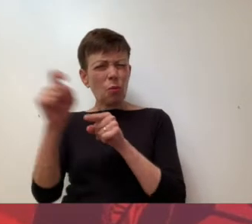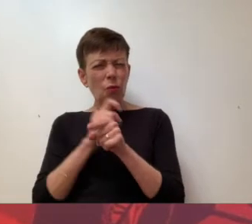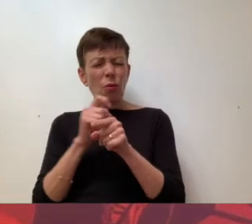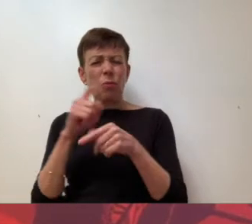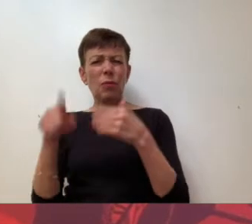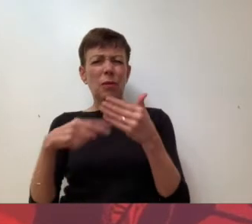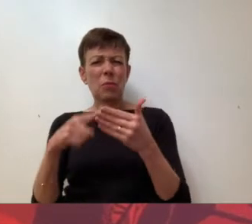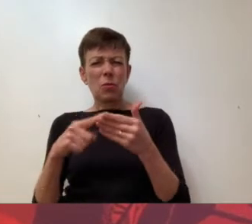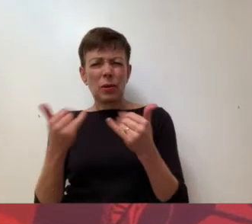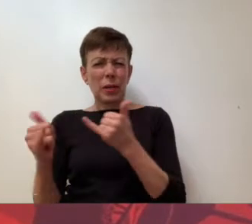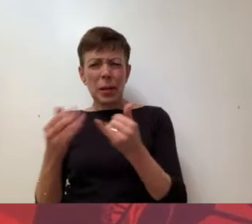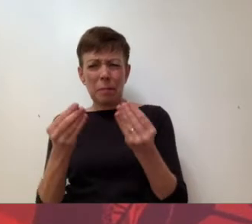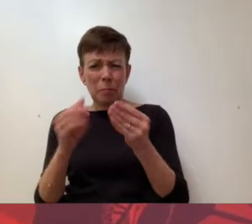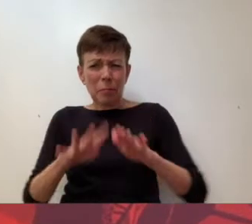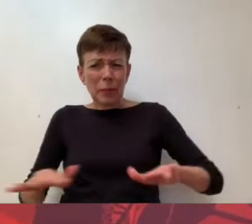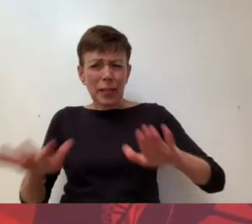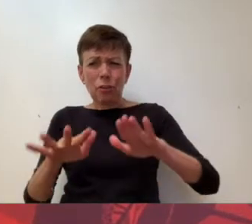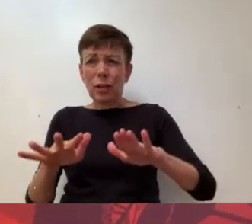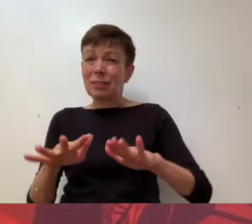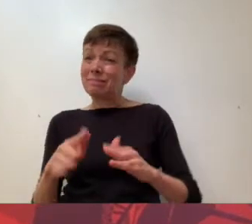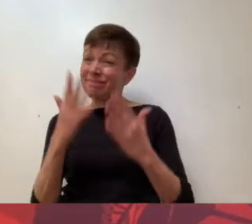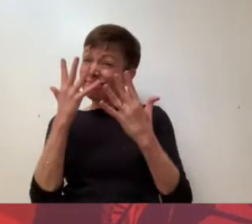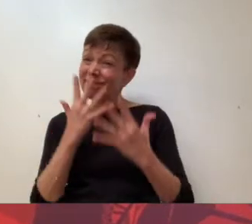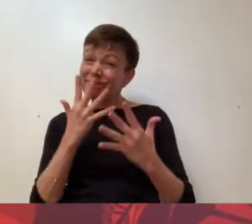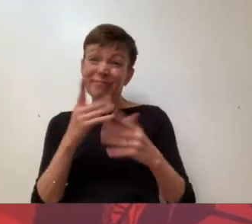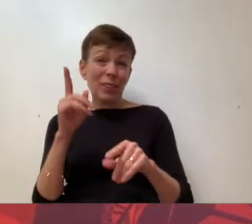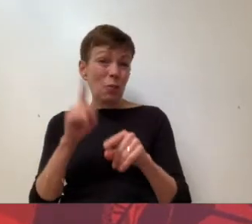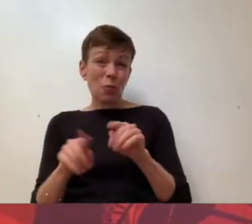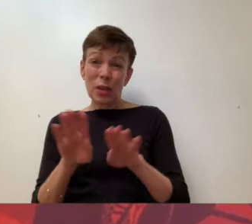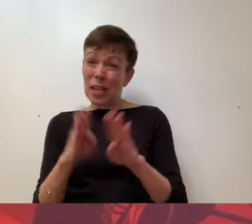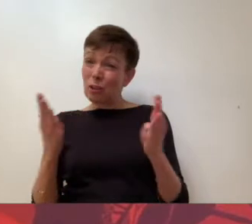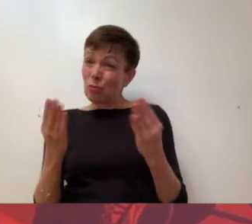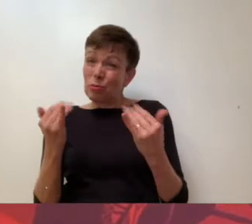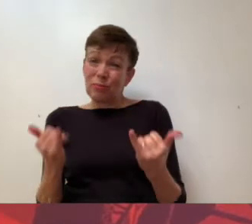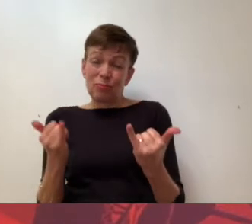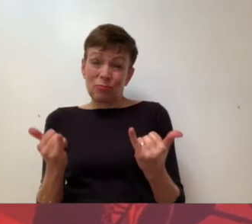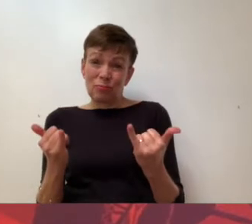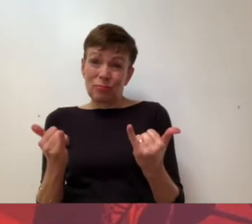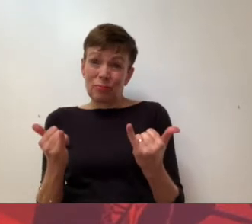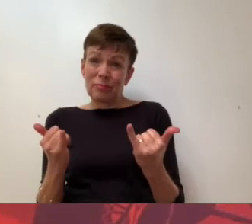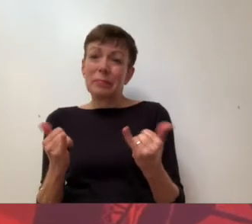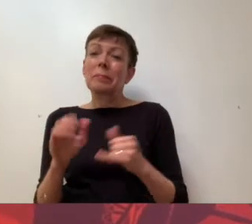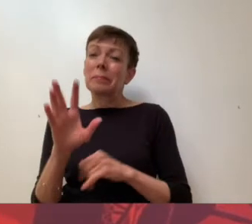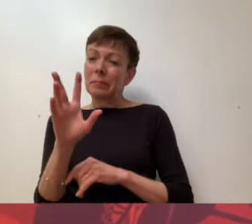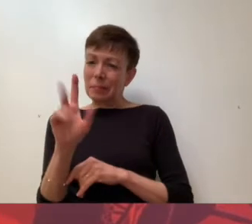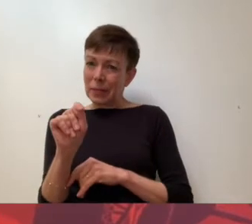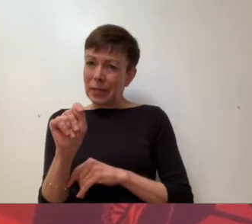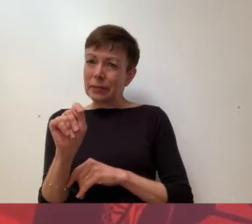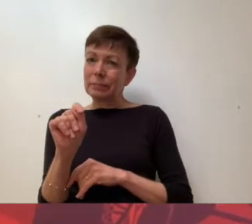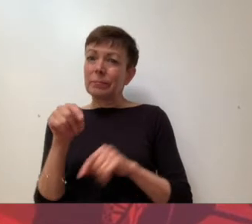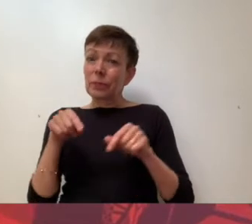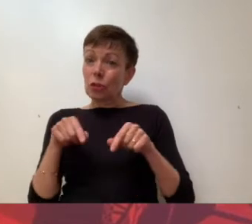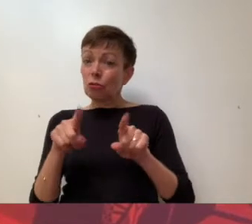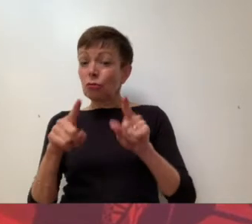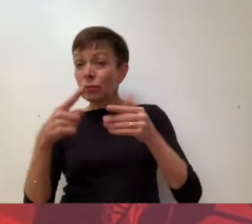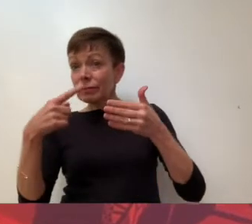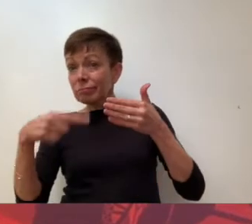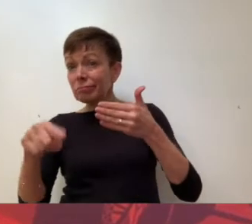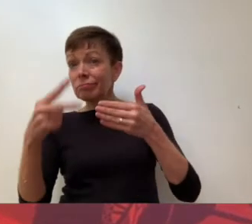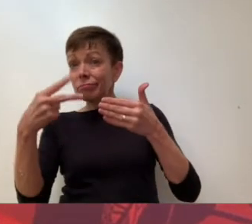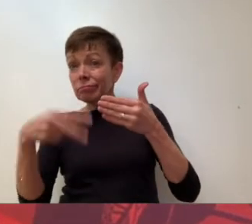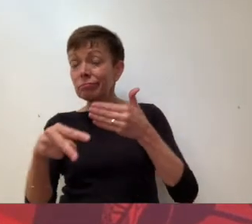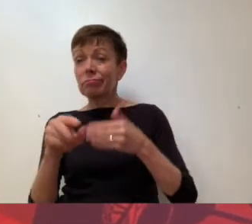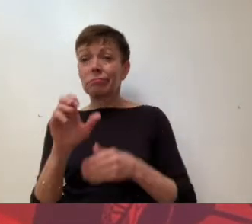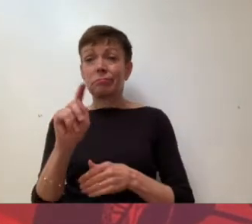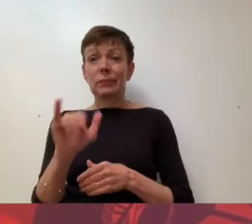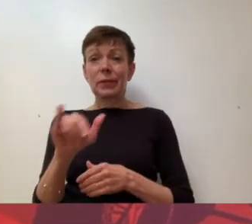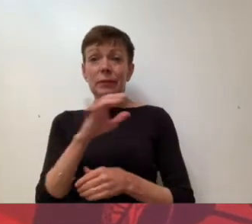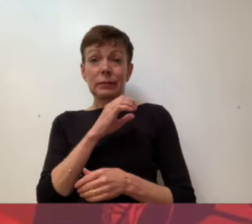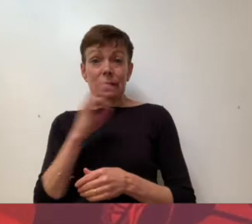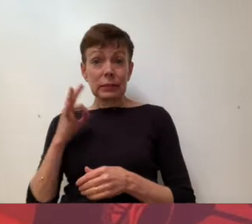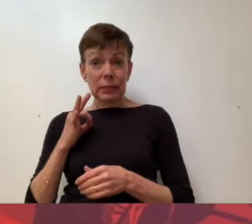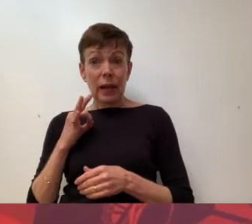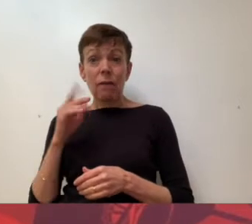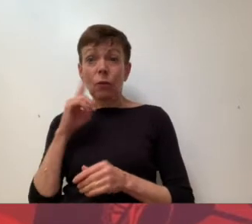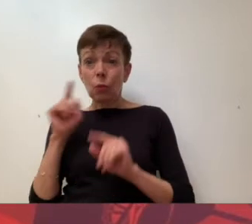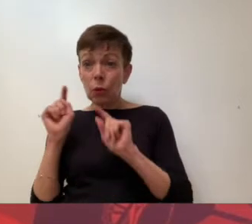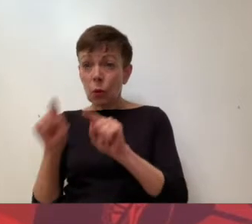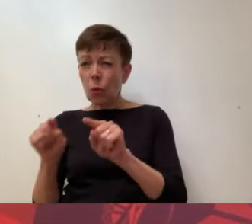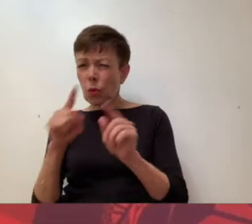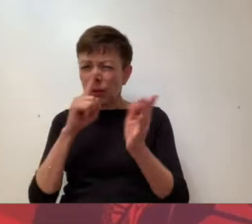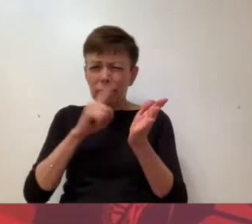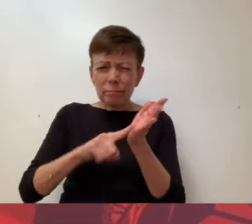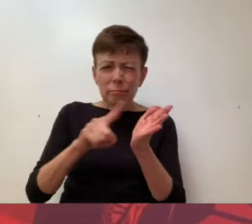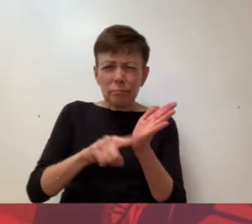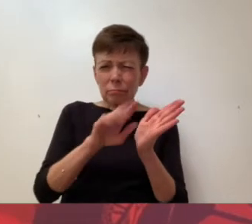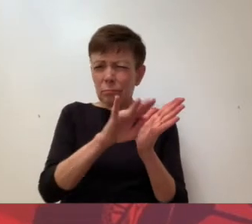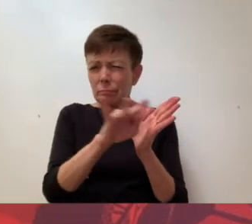fielded many, many questions about playgrounds and unfortunately, we cannot open them at